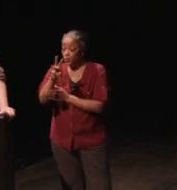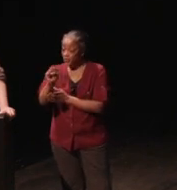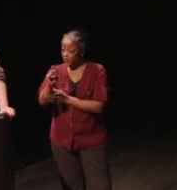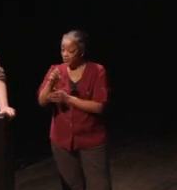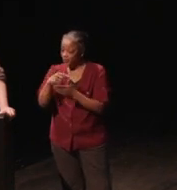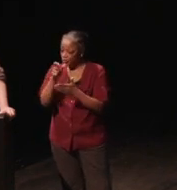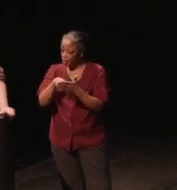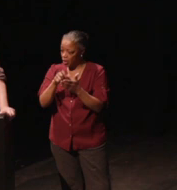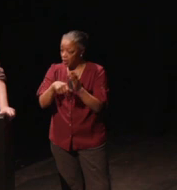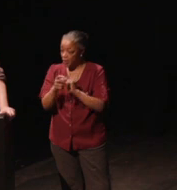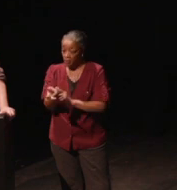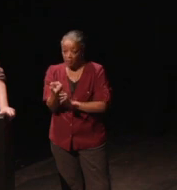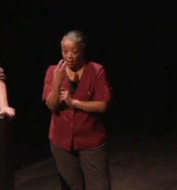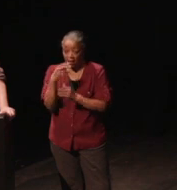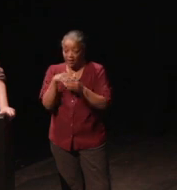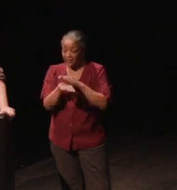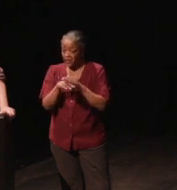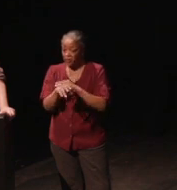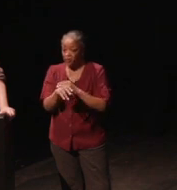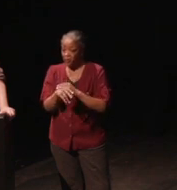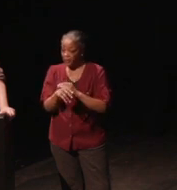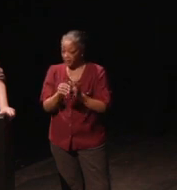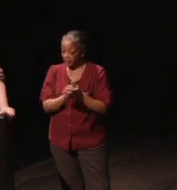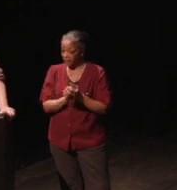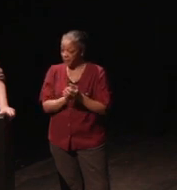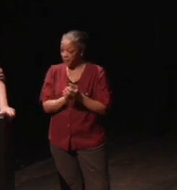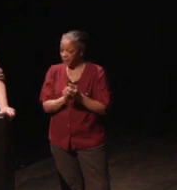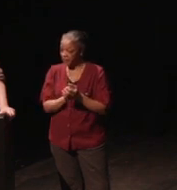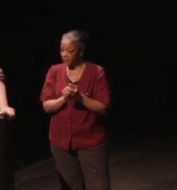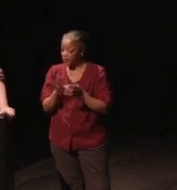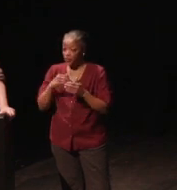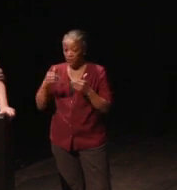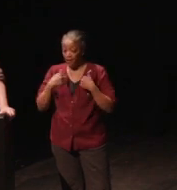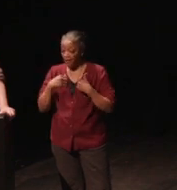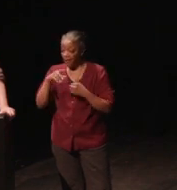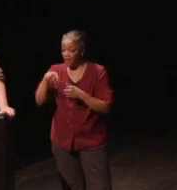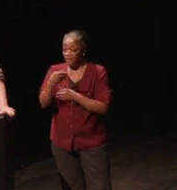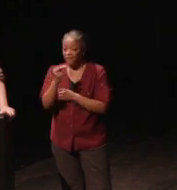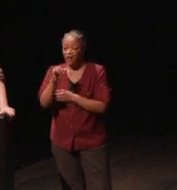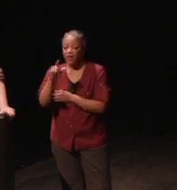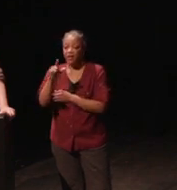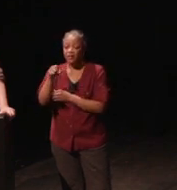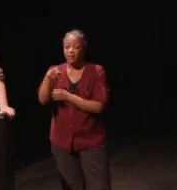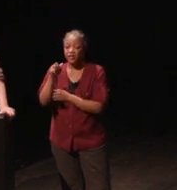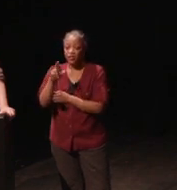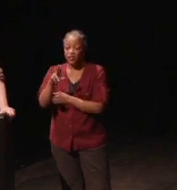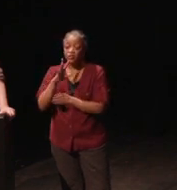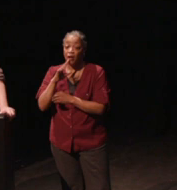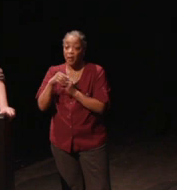blind accessibility in gaming, a video . We got here again, Phil Spencer telling BBC News how much he wants to make